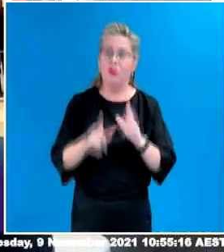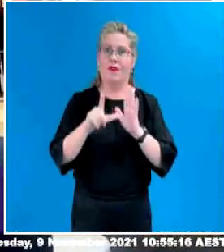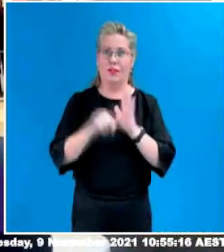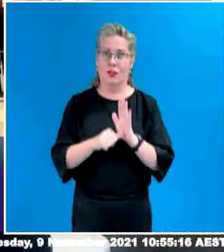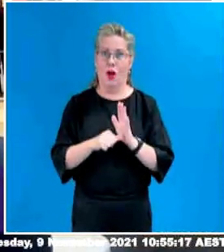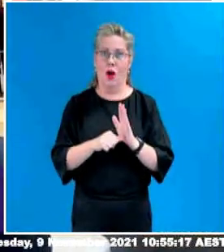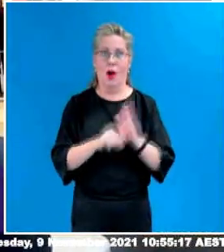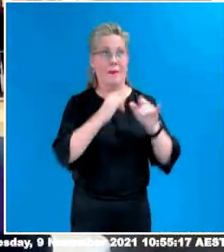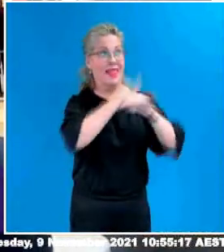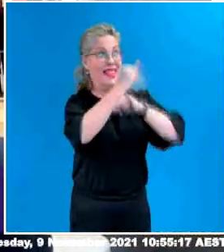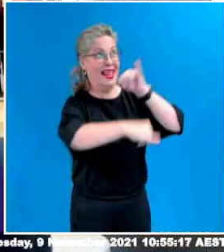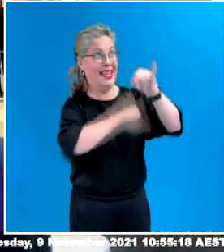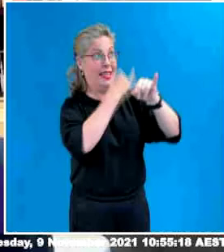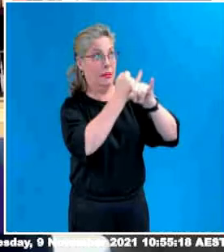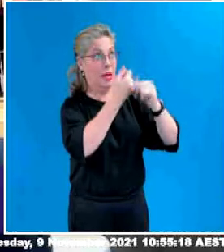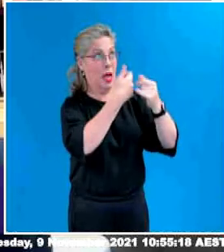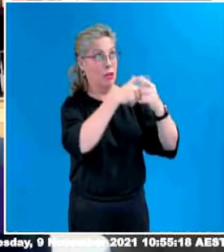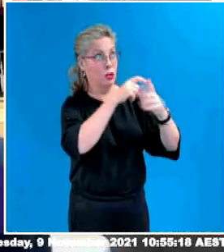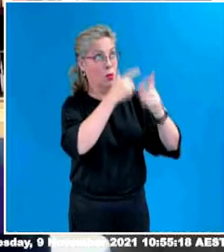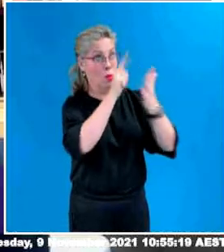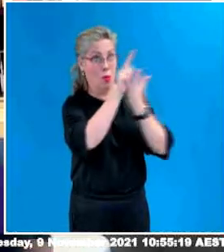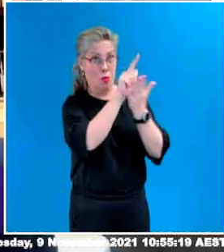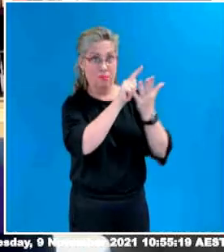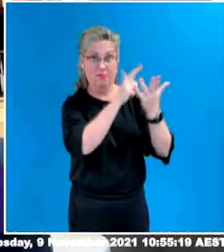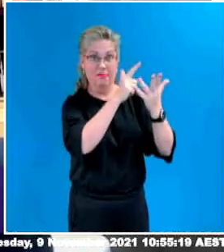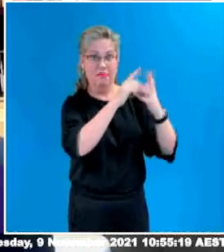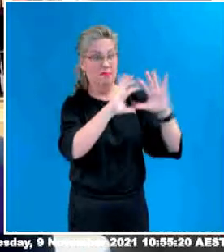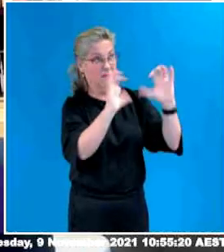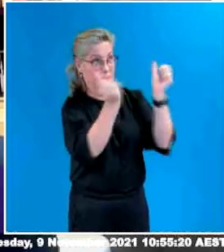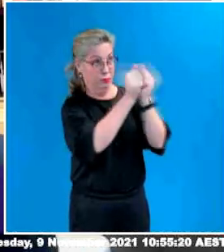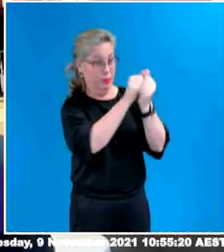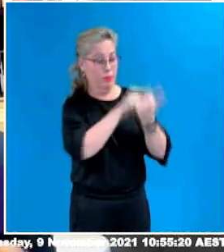states then have that role of ensuring that businesses within their